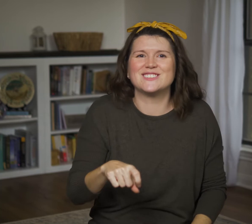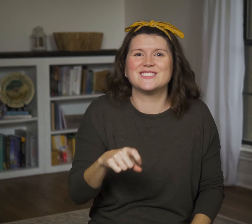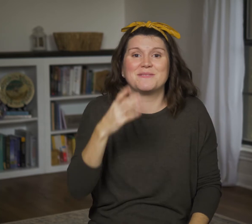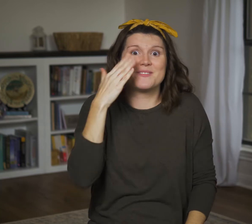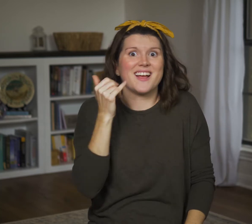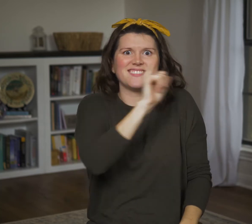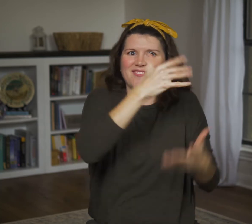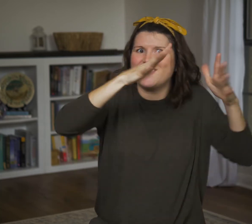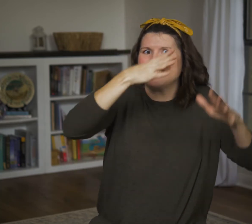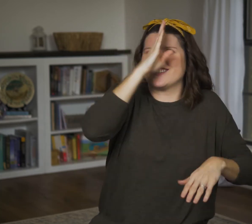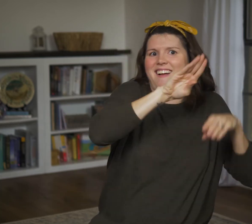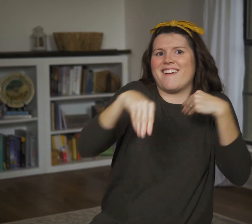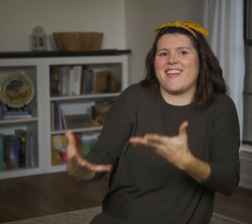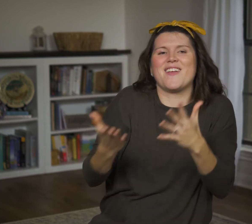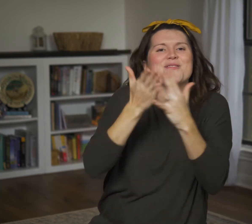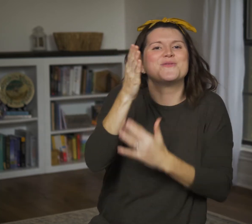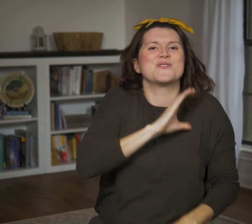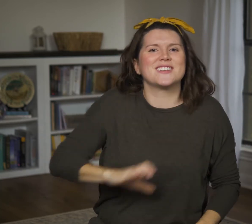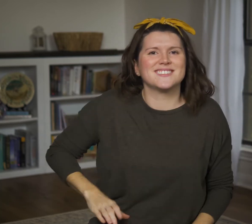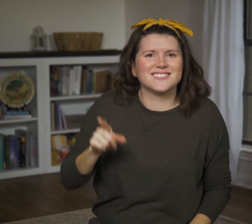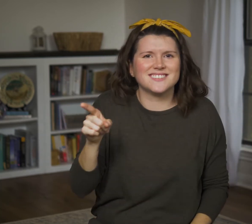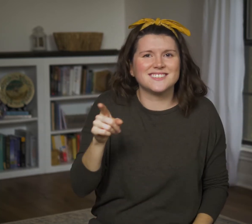because it’s been granted to us in Christ!